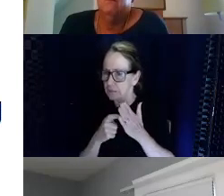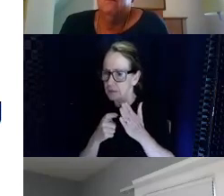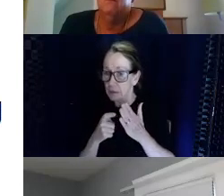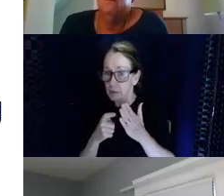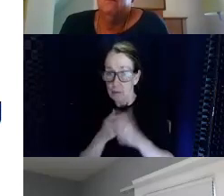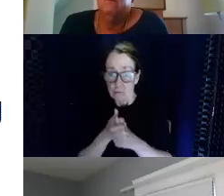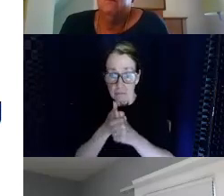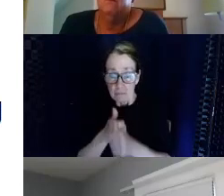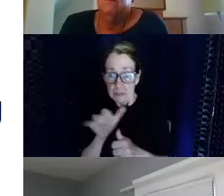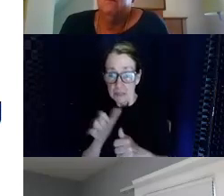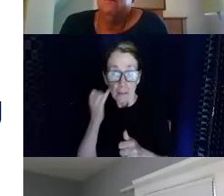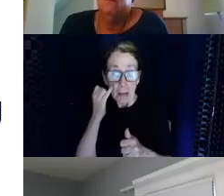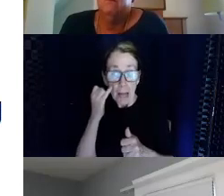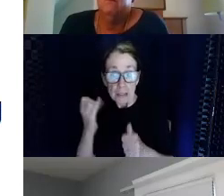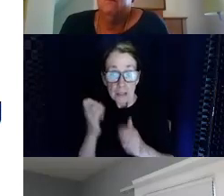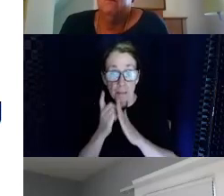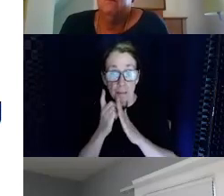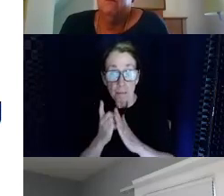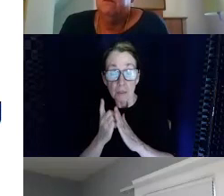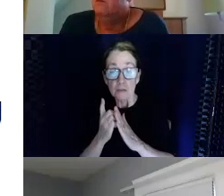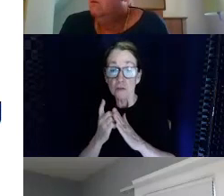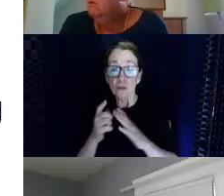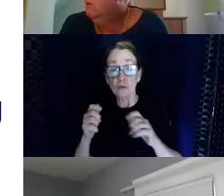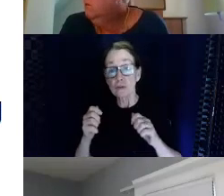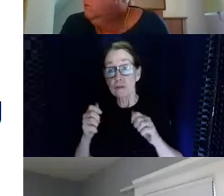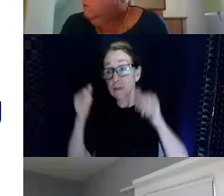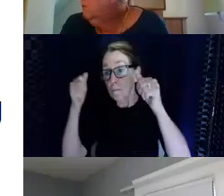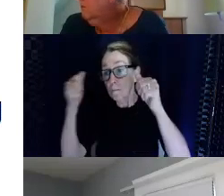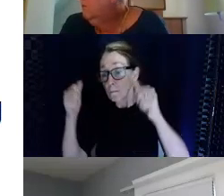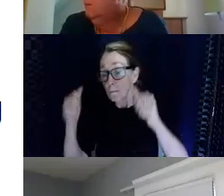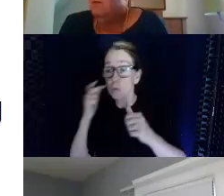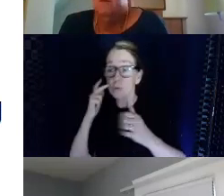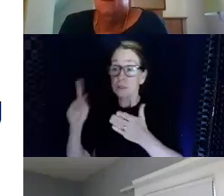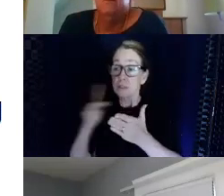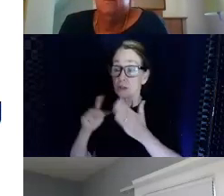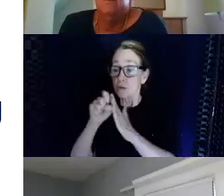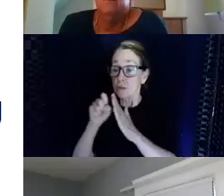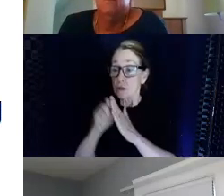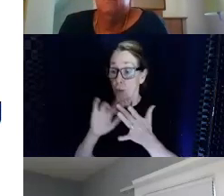OR I'M NOT SURE IF THAT IS SPECIFIED?